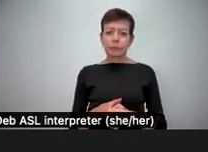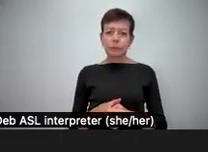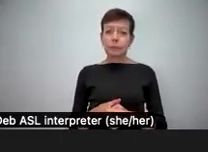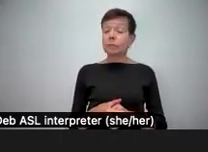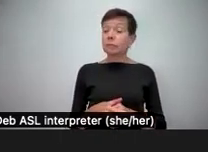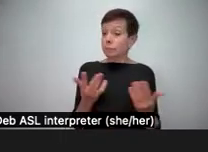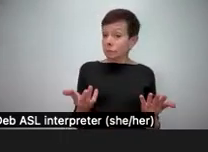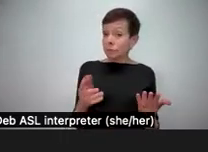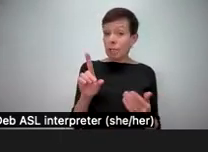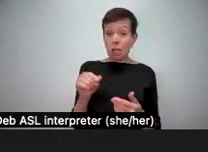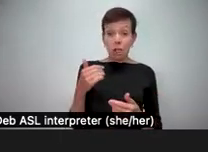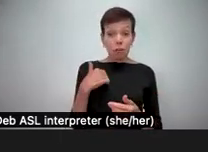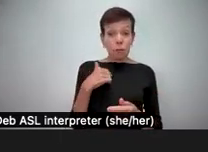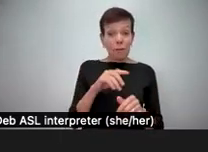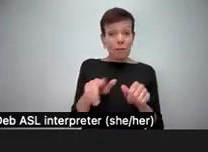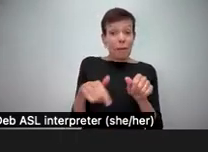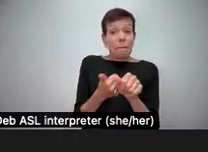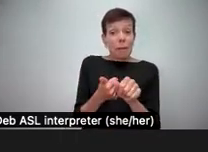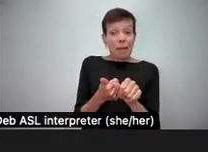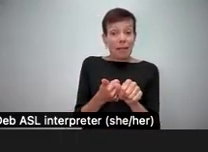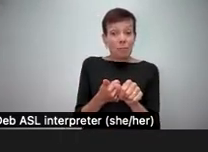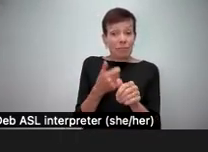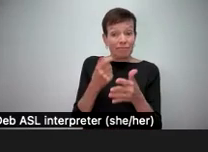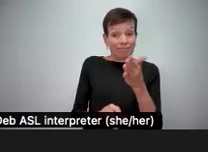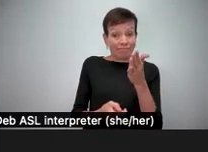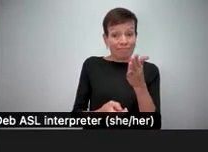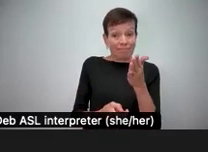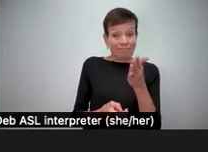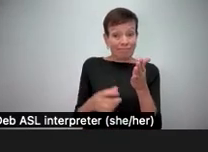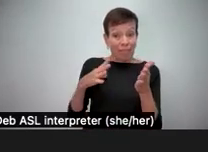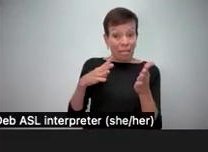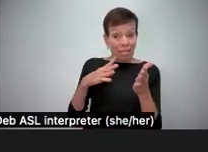are no additional costs available if you have cost overruns, so it's really great to put,